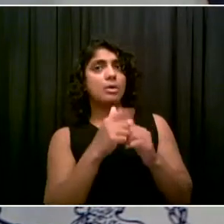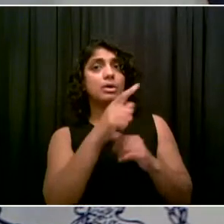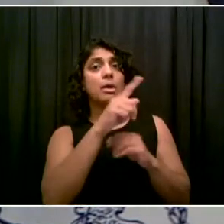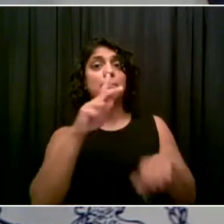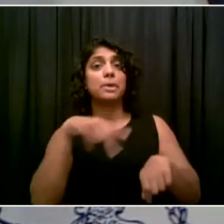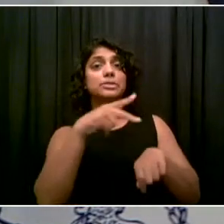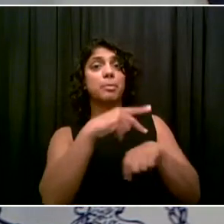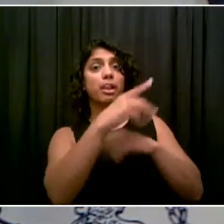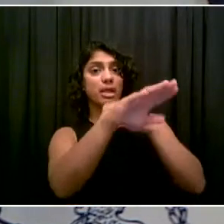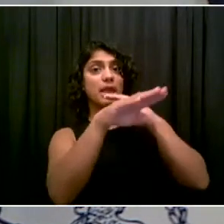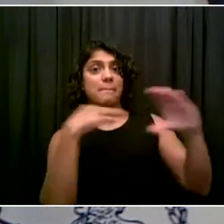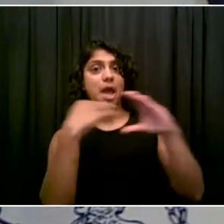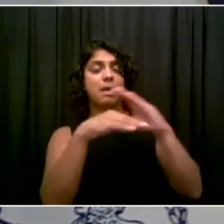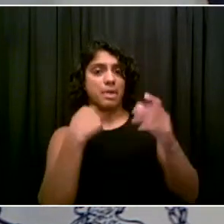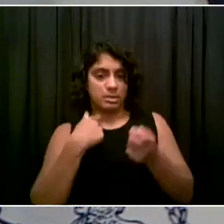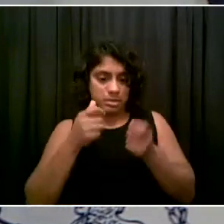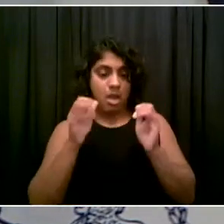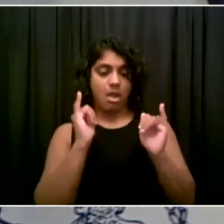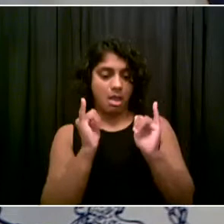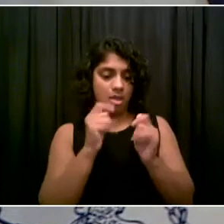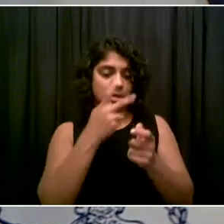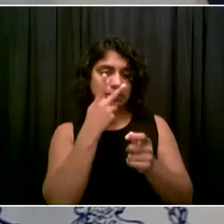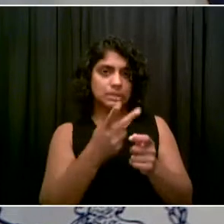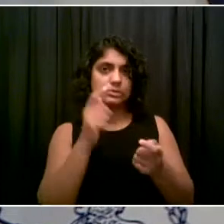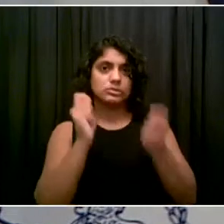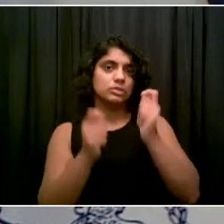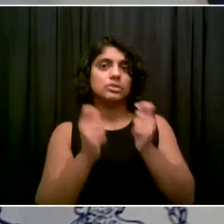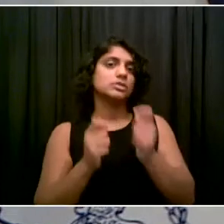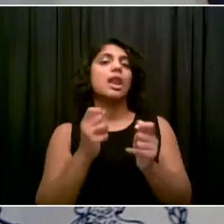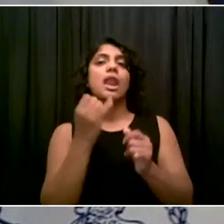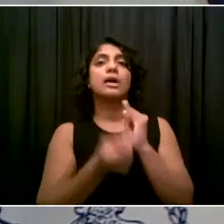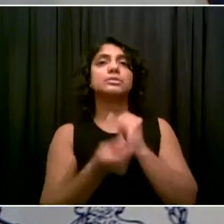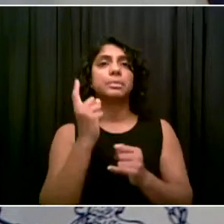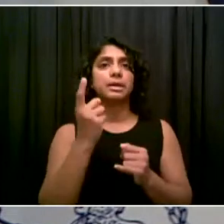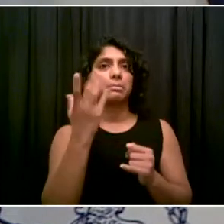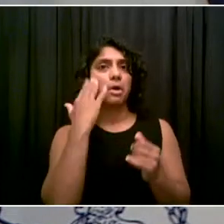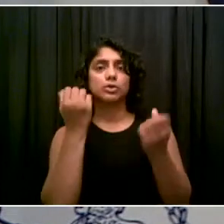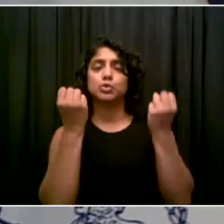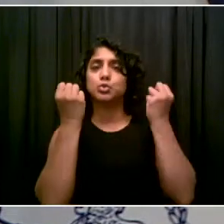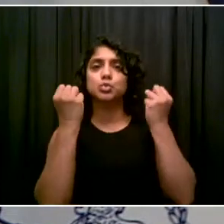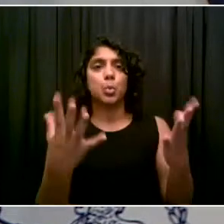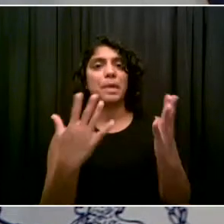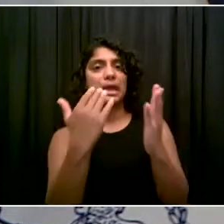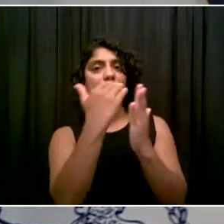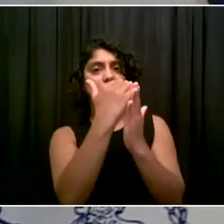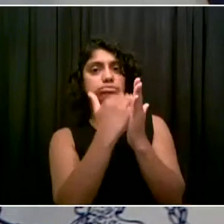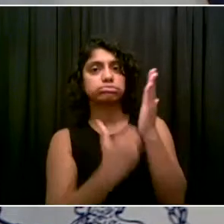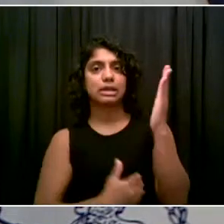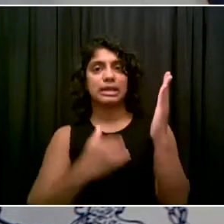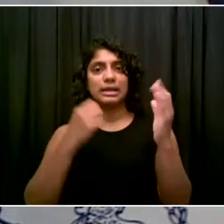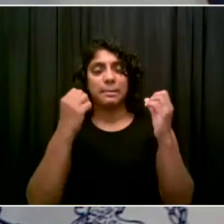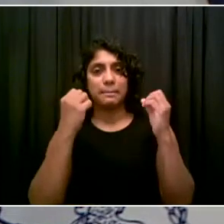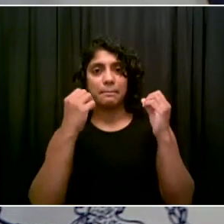WEEK DIRECTIG N SCHLOOS TO ENROLL EVERYONE OFF THE WAIT LIST WHO